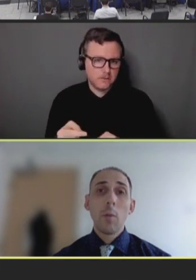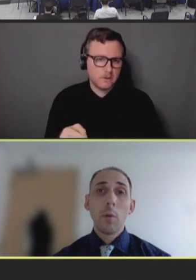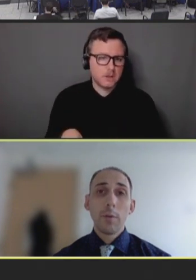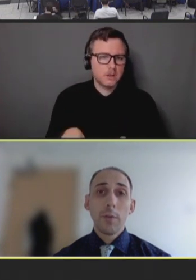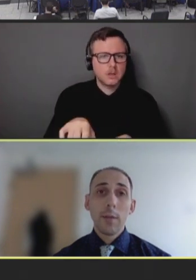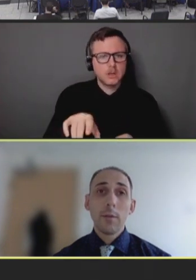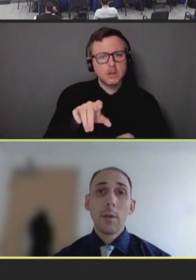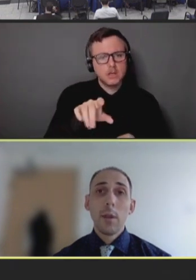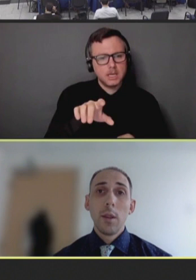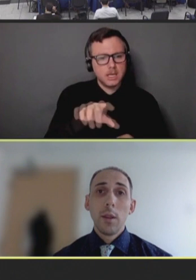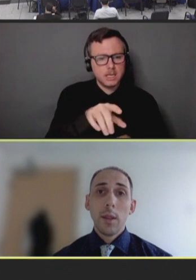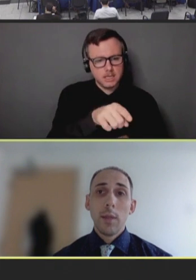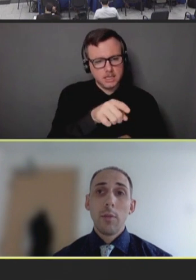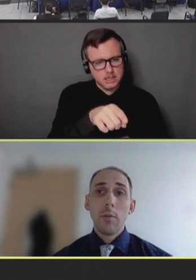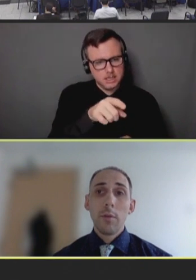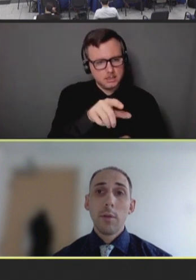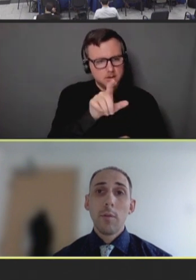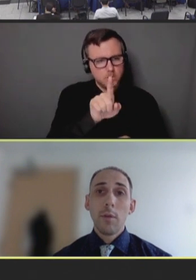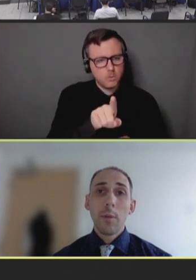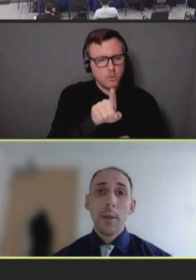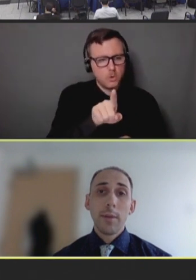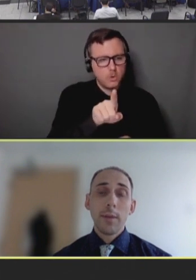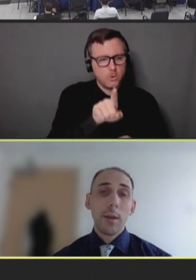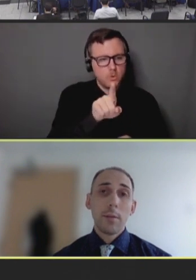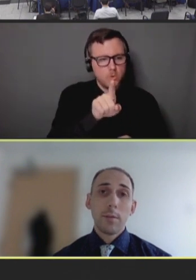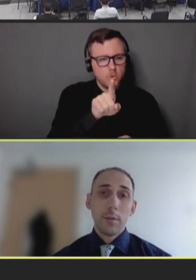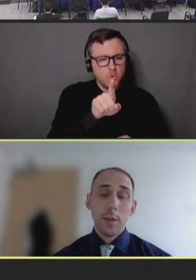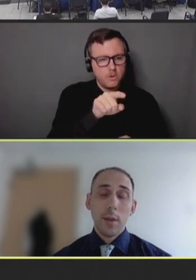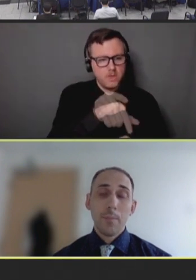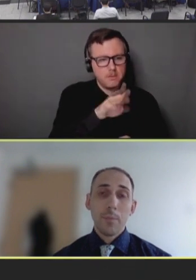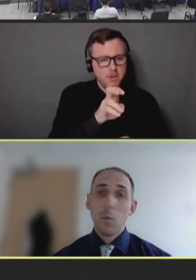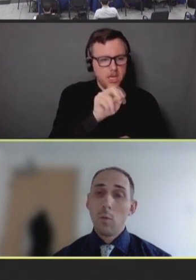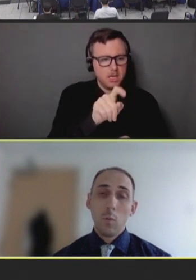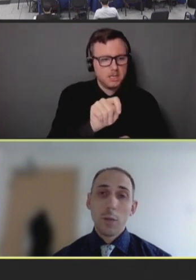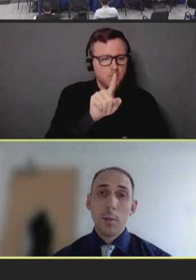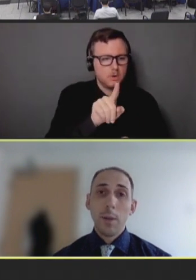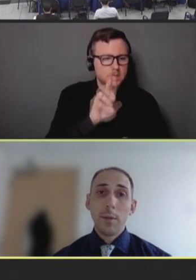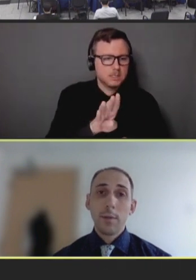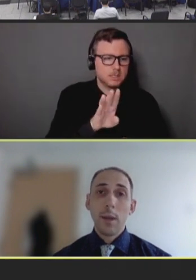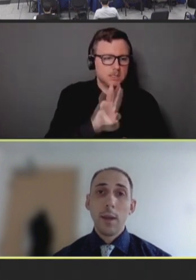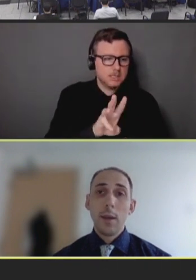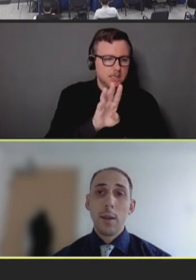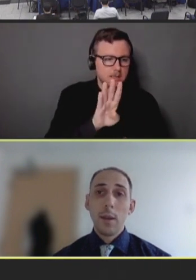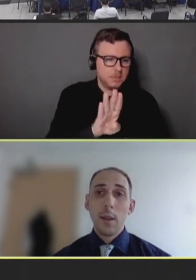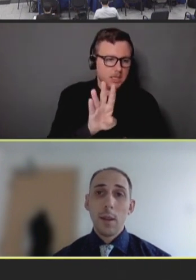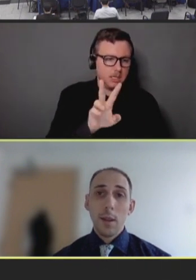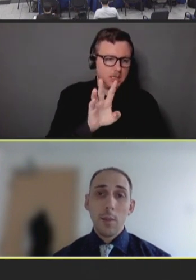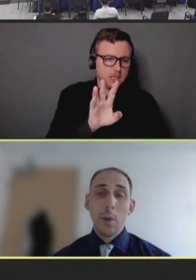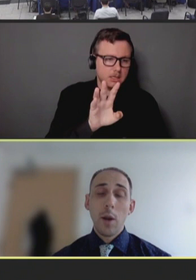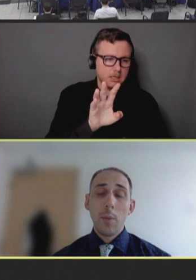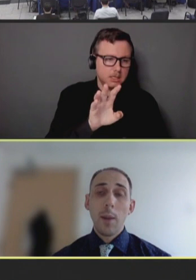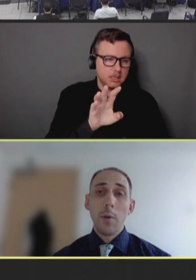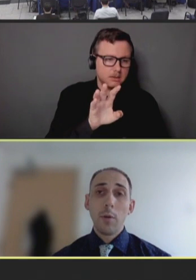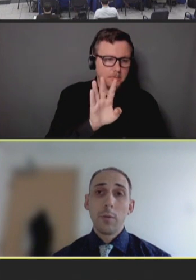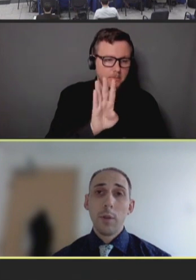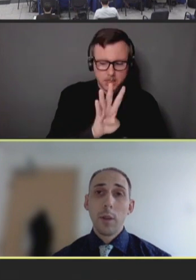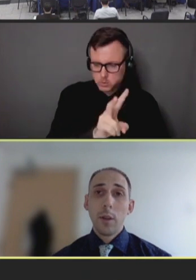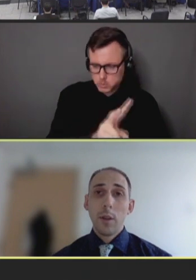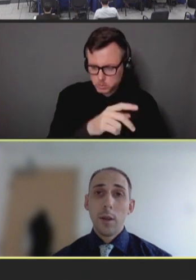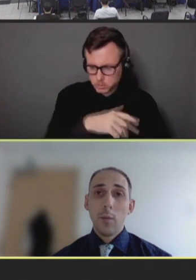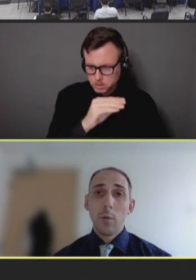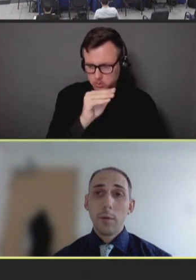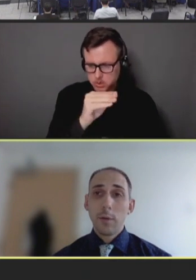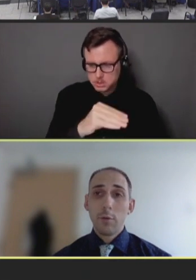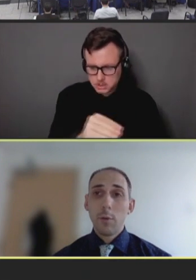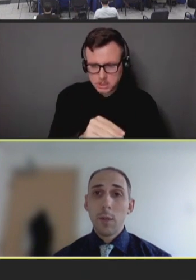1 percent, and the risk of appendicitis, which had been studied in prior papers was extremely